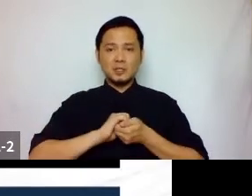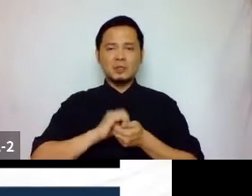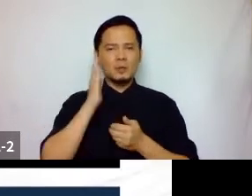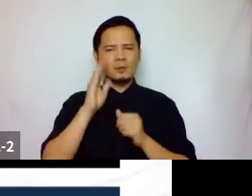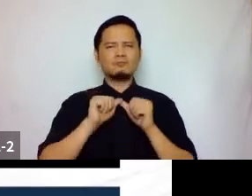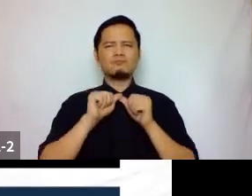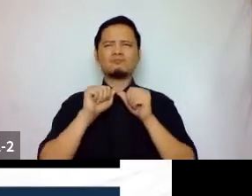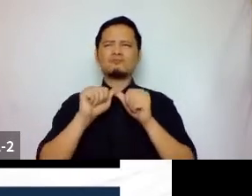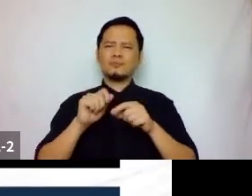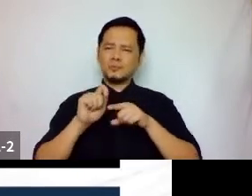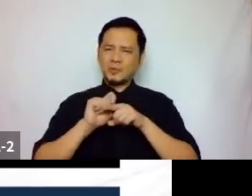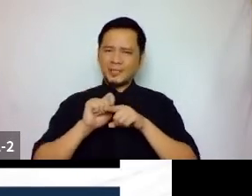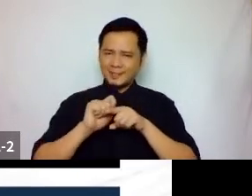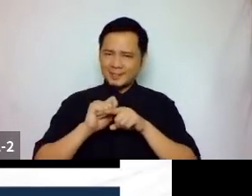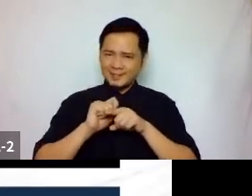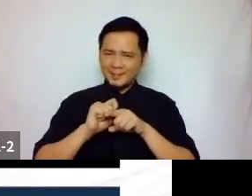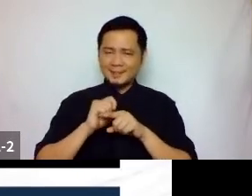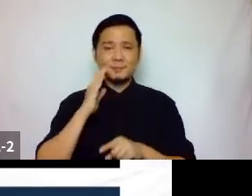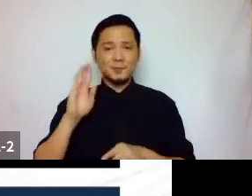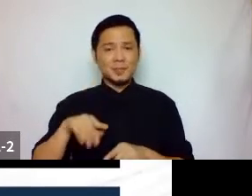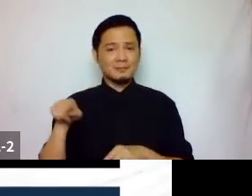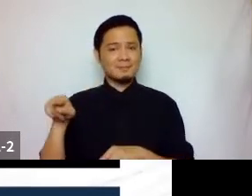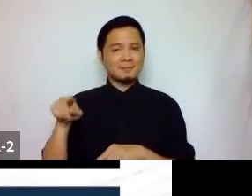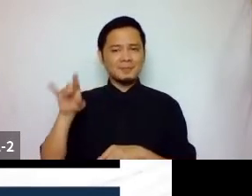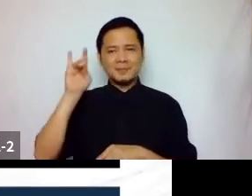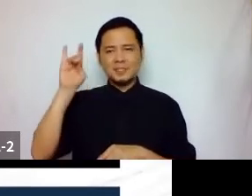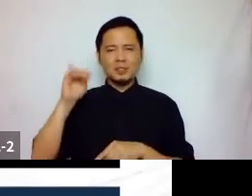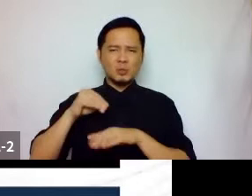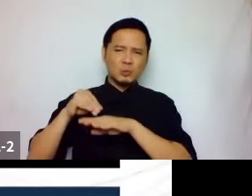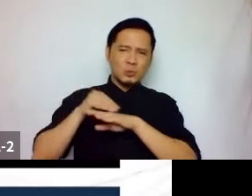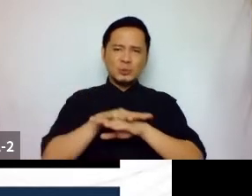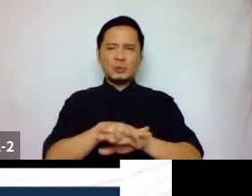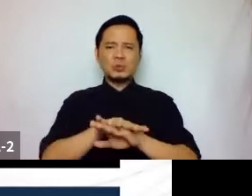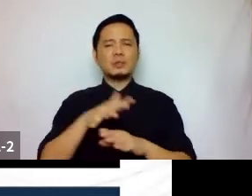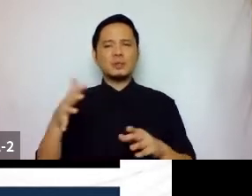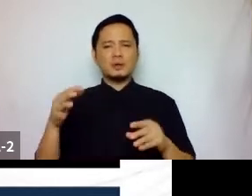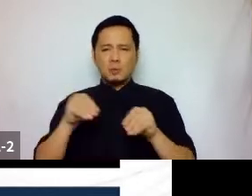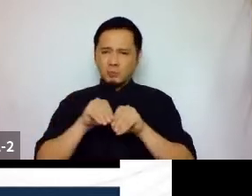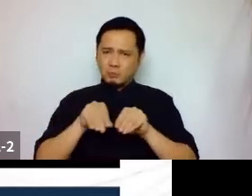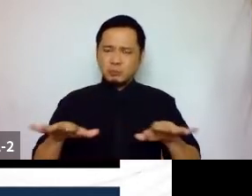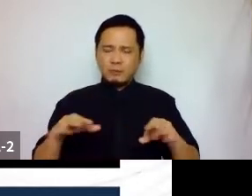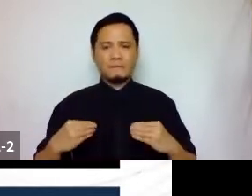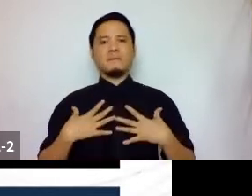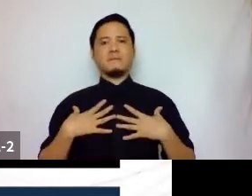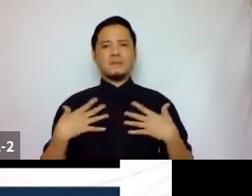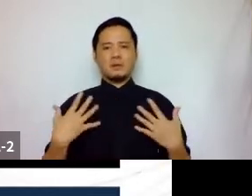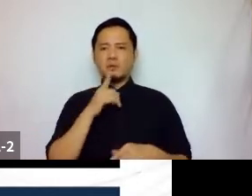We know that our media really has a huge influence and we need to be sure that their reports are correct.